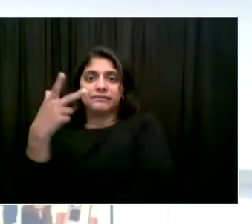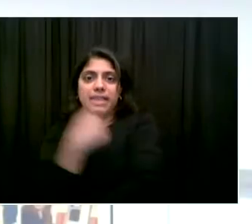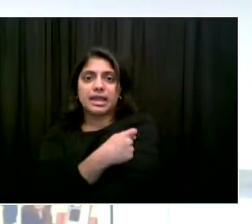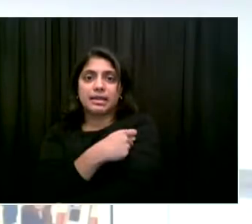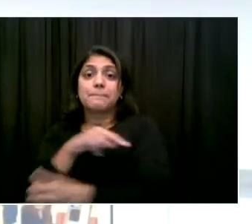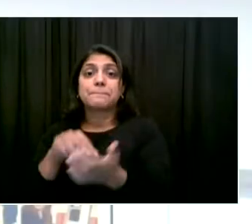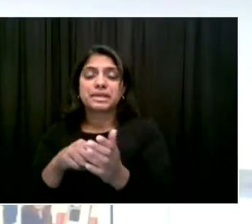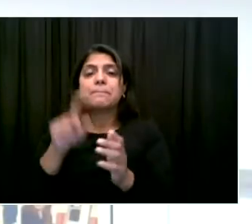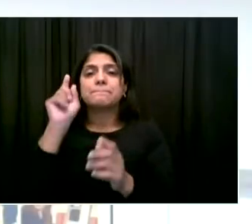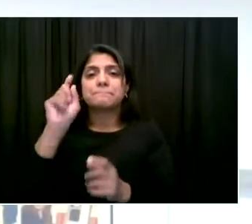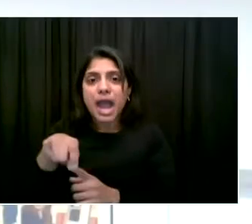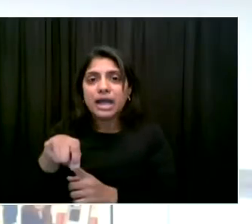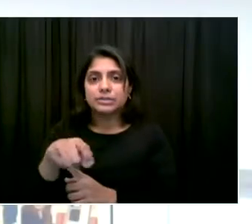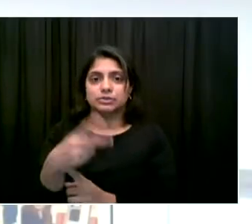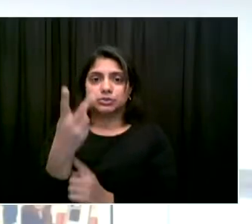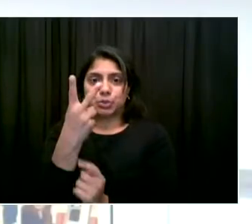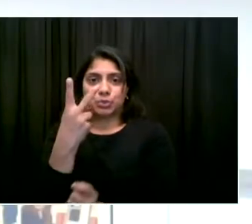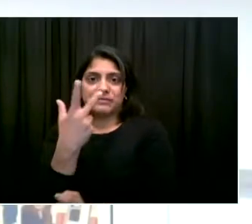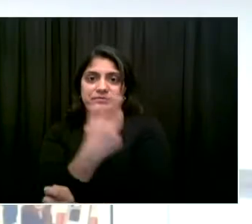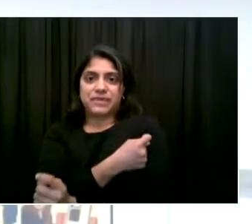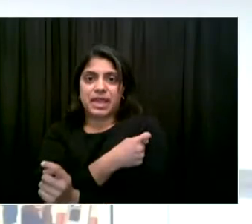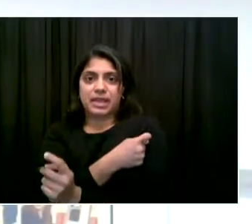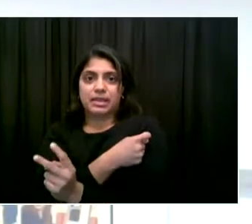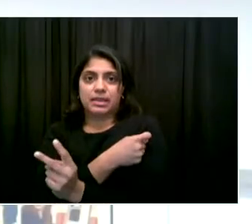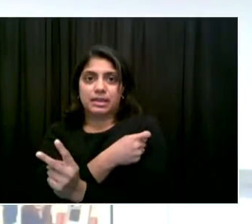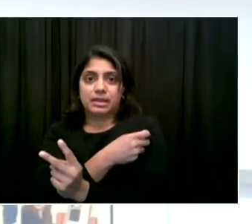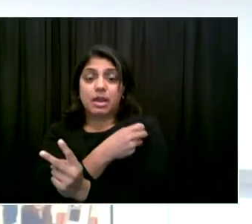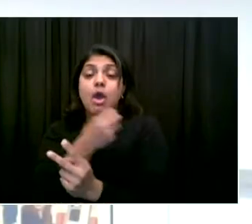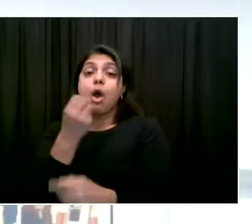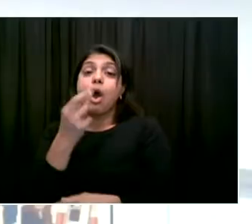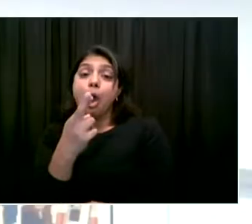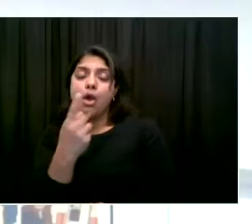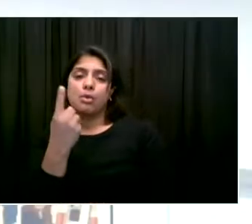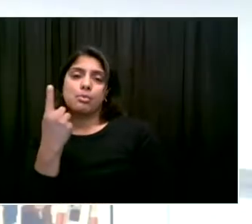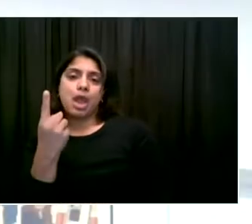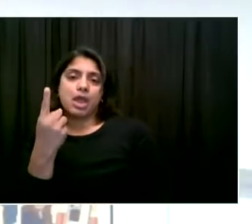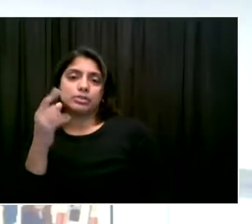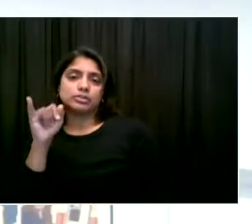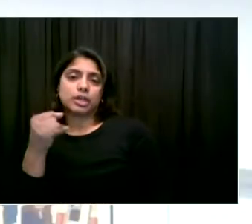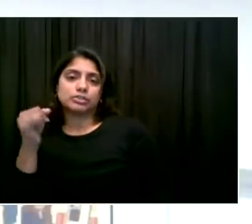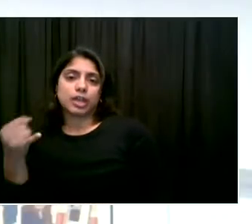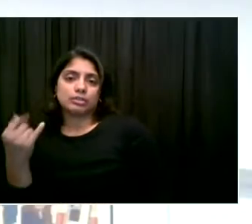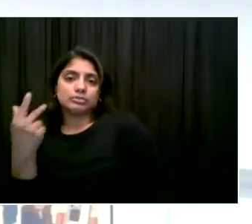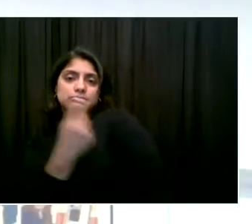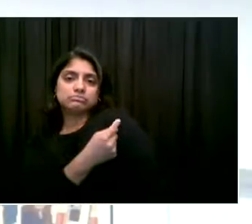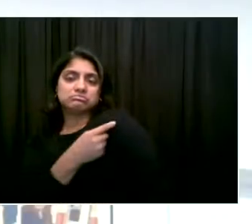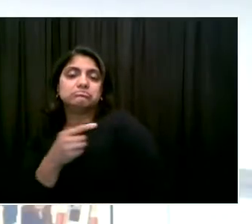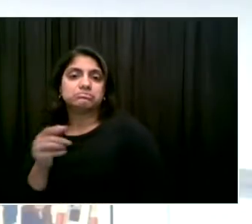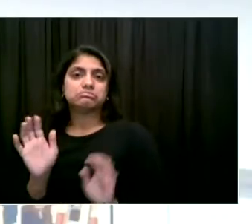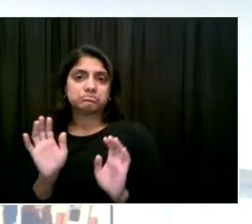DOSES WITHIN THE REQUISITE TIEFMRAE MOTR HE SINGLE-DOSE